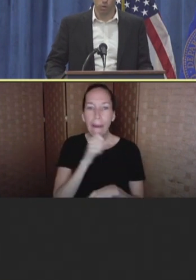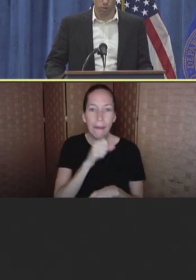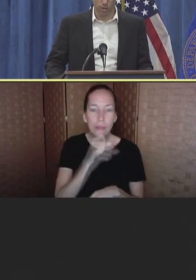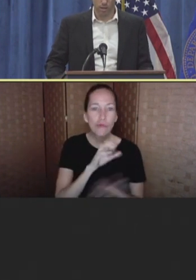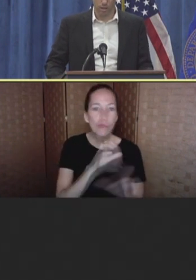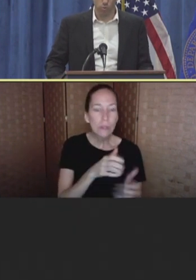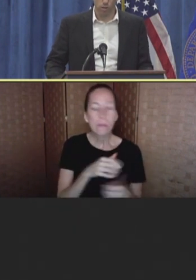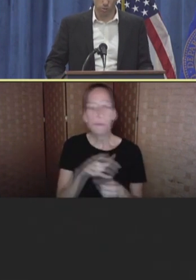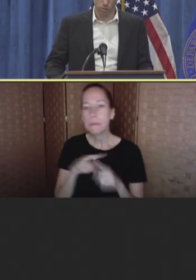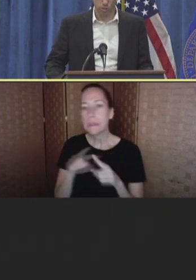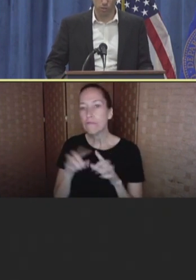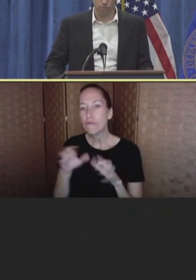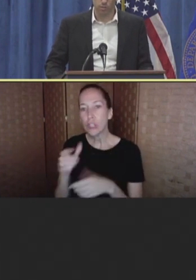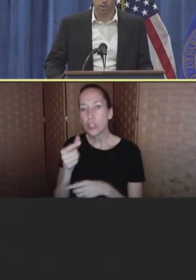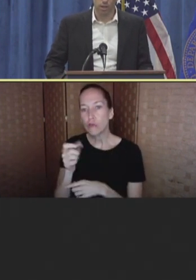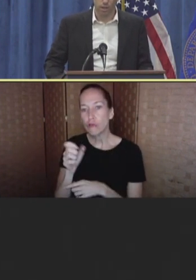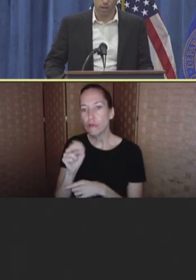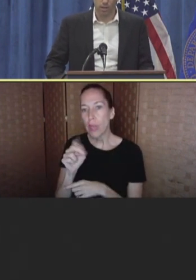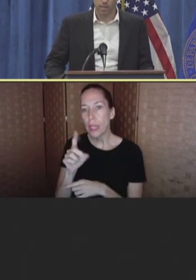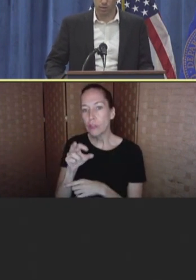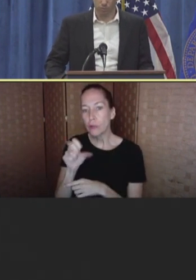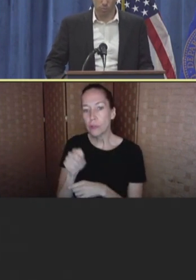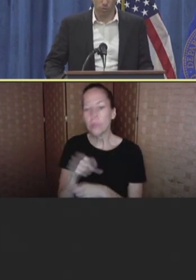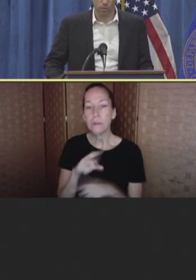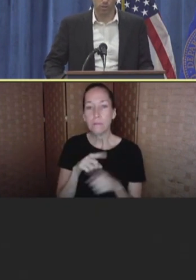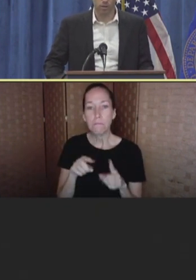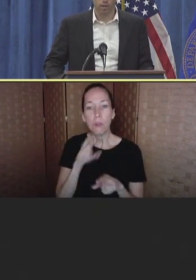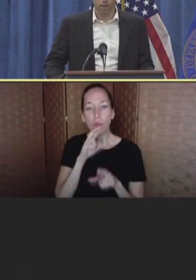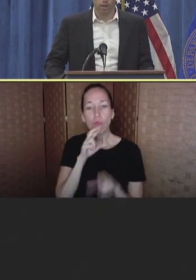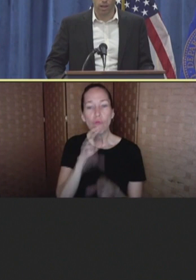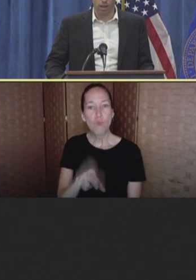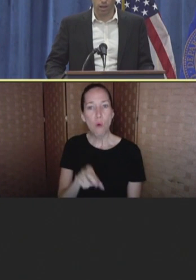by electronic questionnaires and is self-reported.